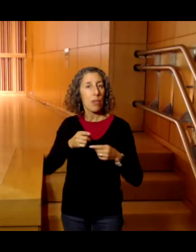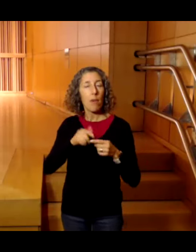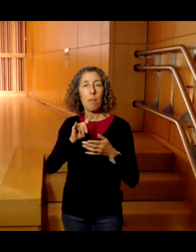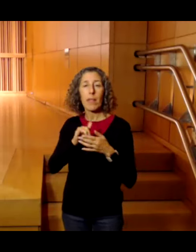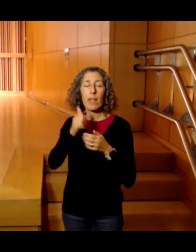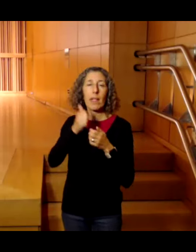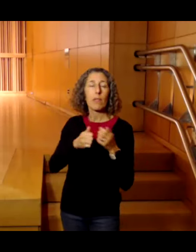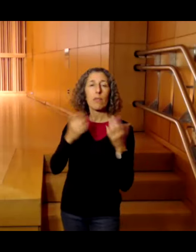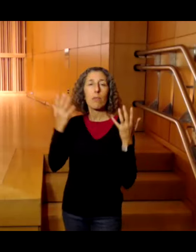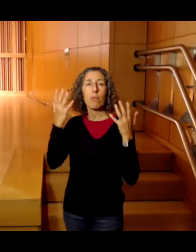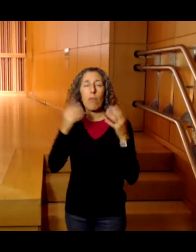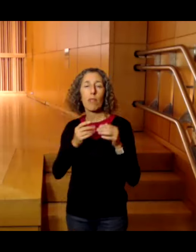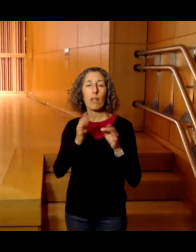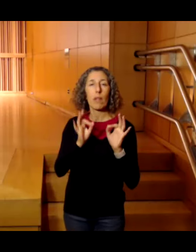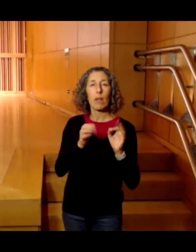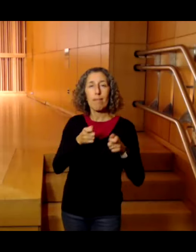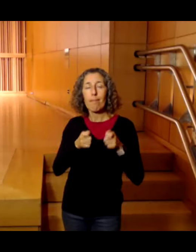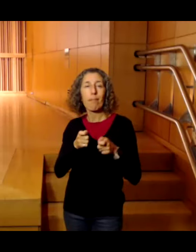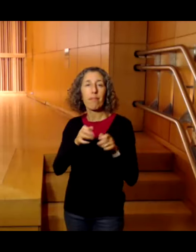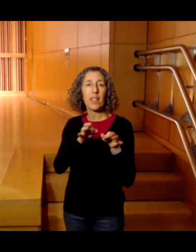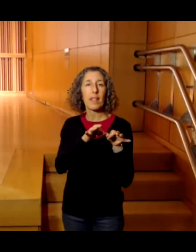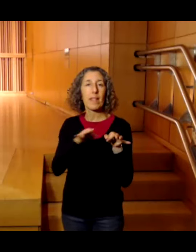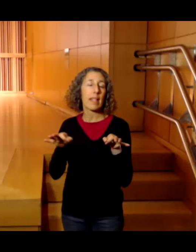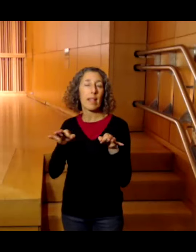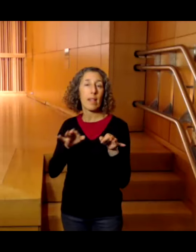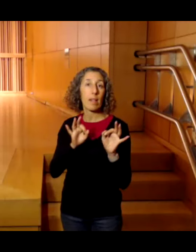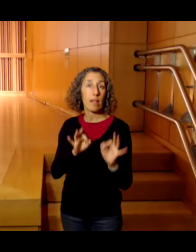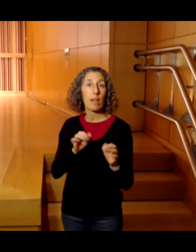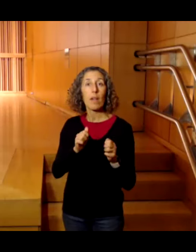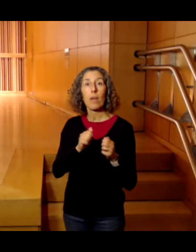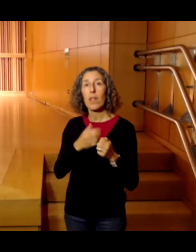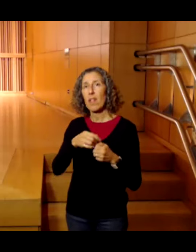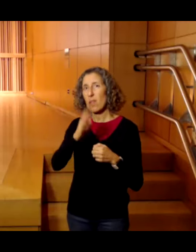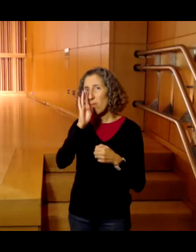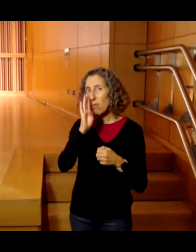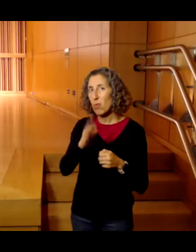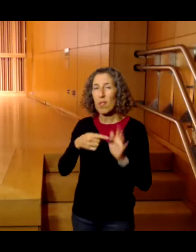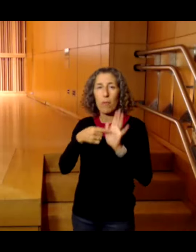Inasmuch as his brutally candid portrayal of his own desires.